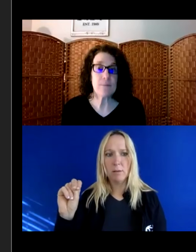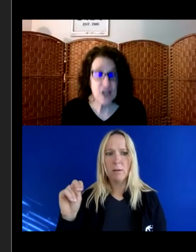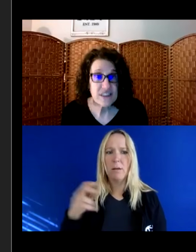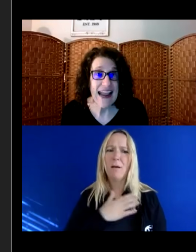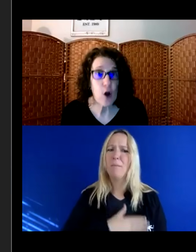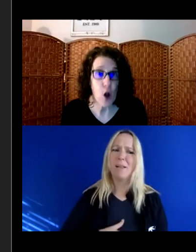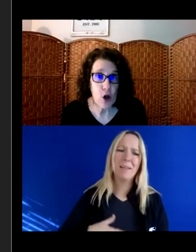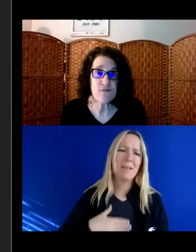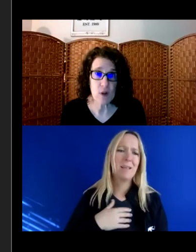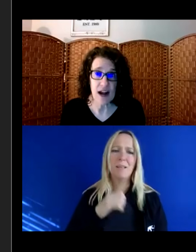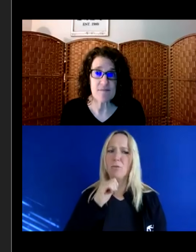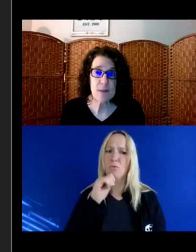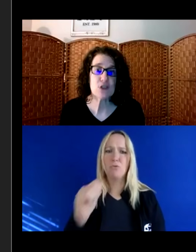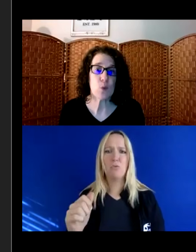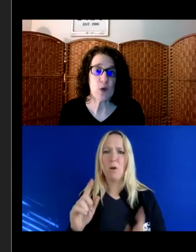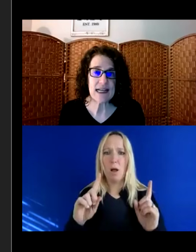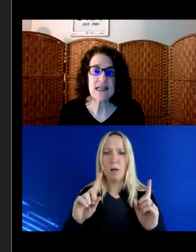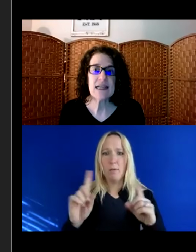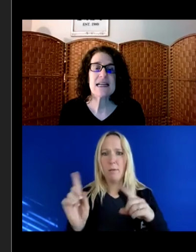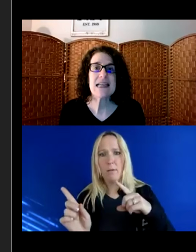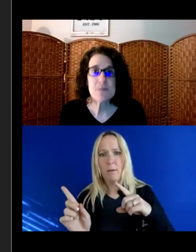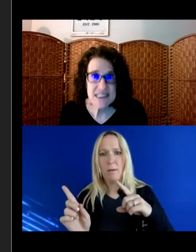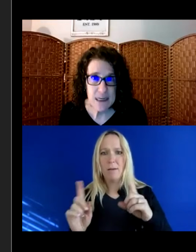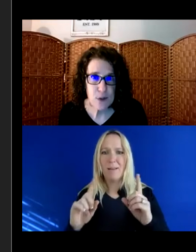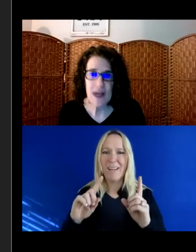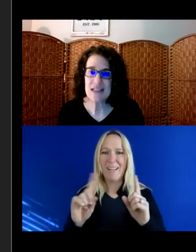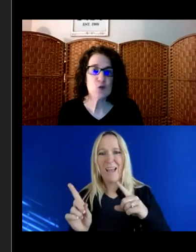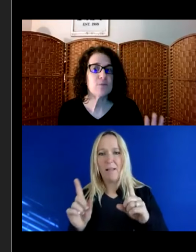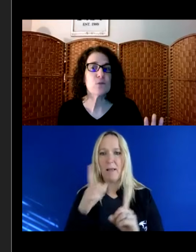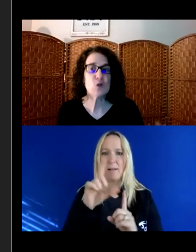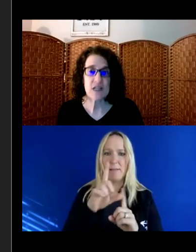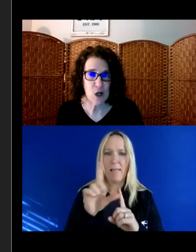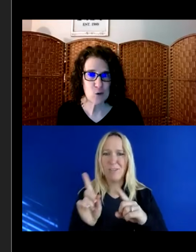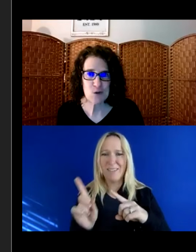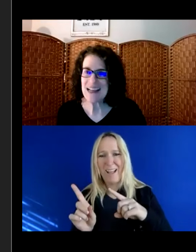because they are hard for a lot of people to read. Keep it simple and use music notes.